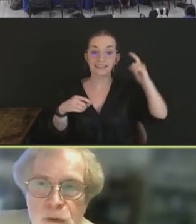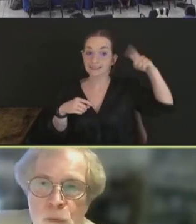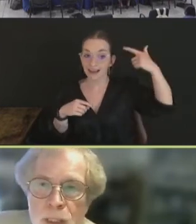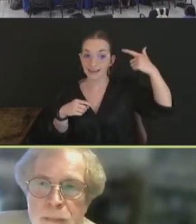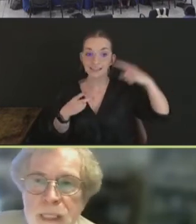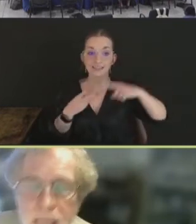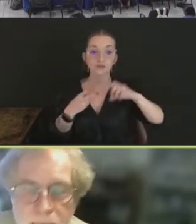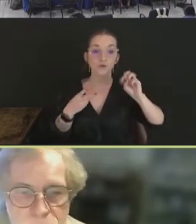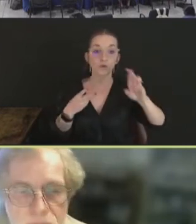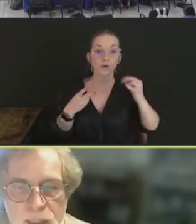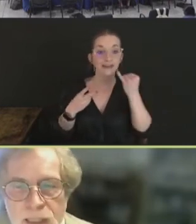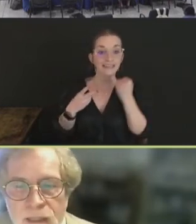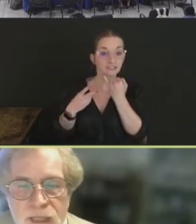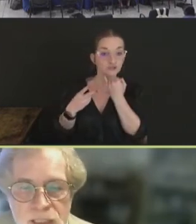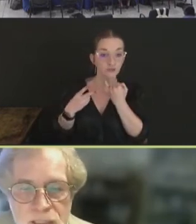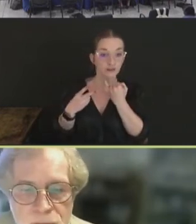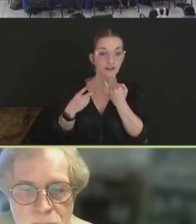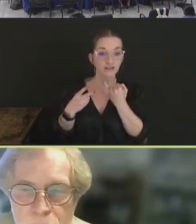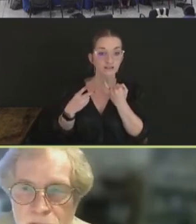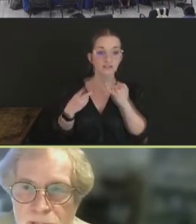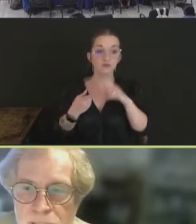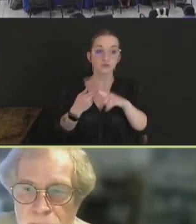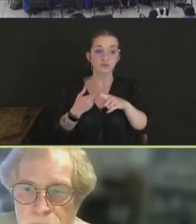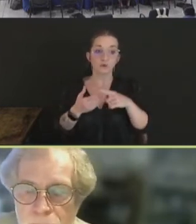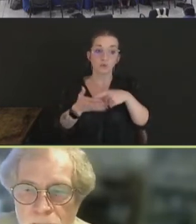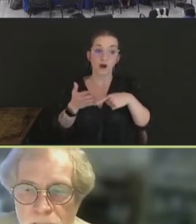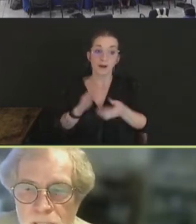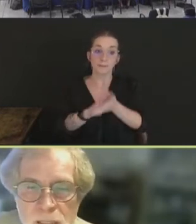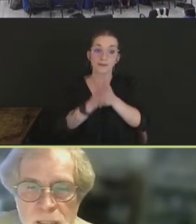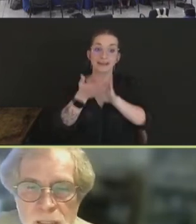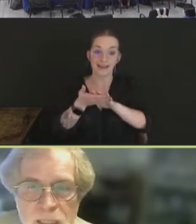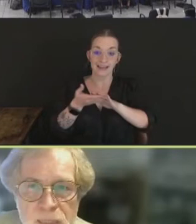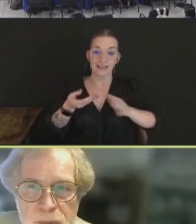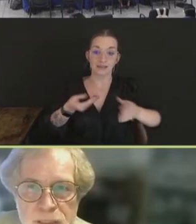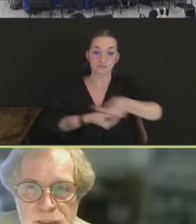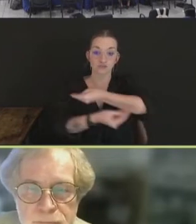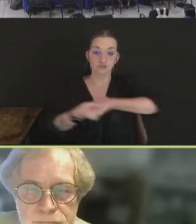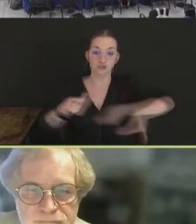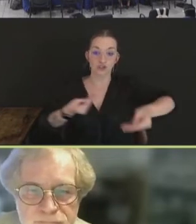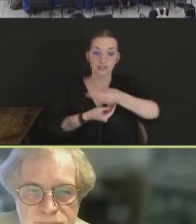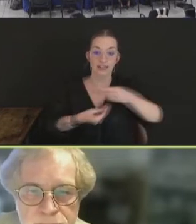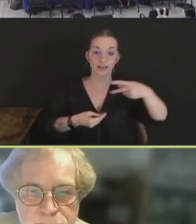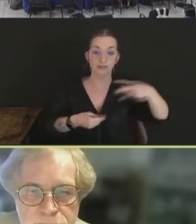what became Circulating Vaccine-Derived Poliovirus type two. Next, please.